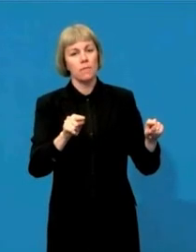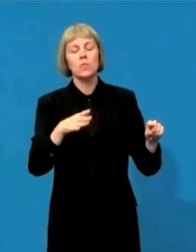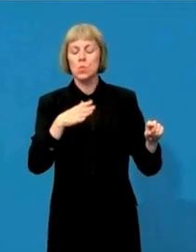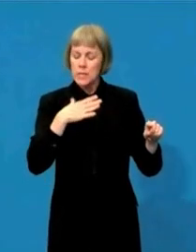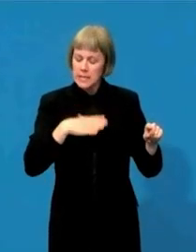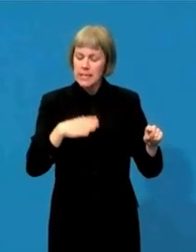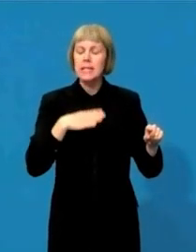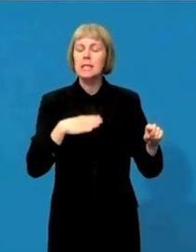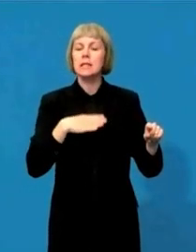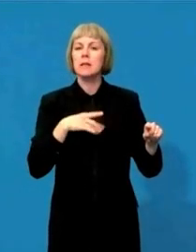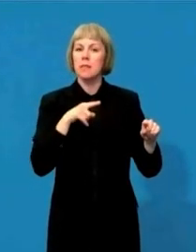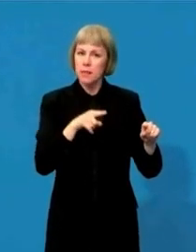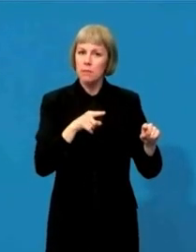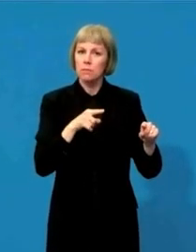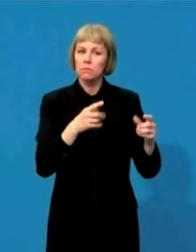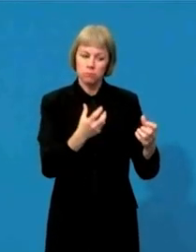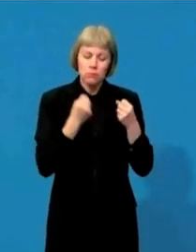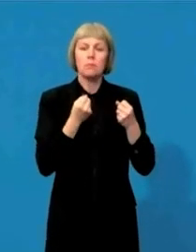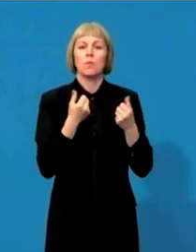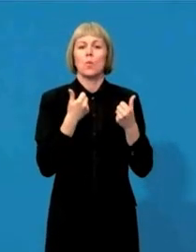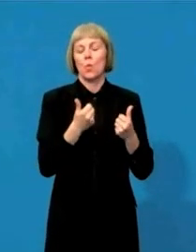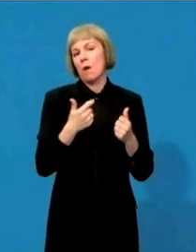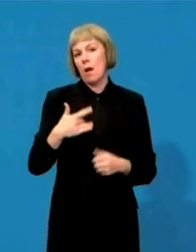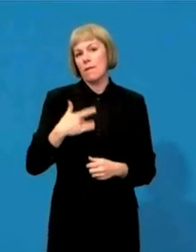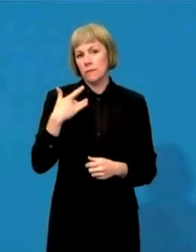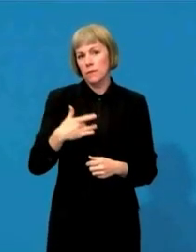a good life, and things are hard.